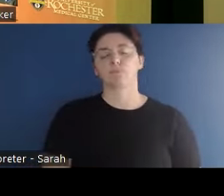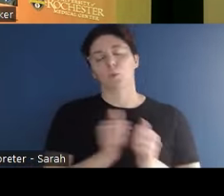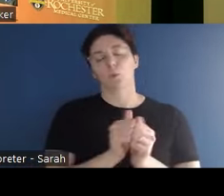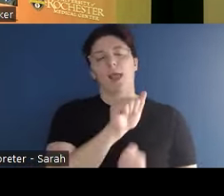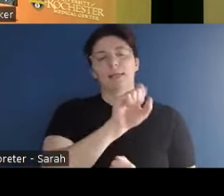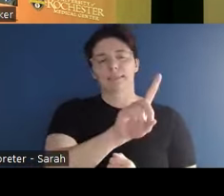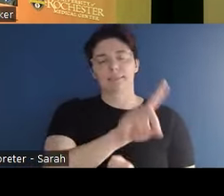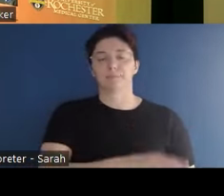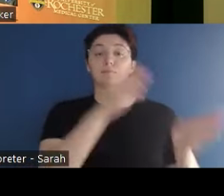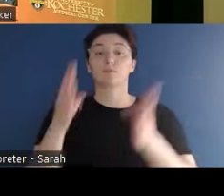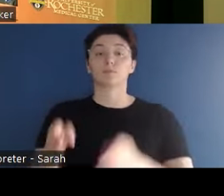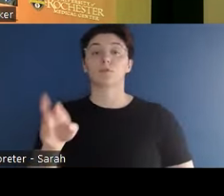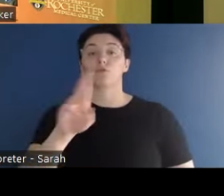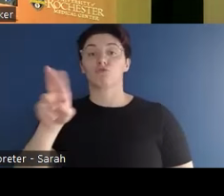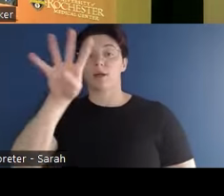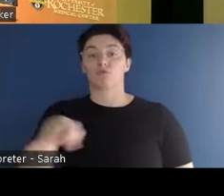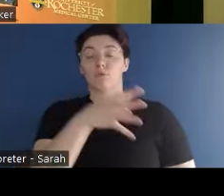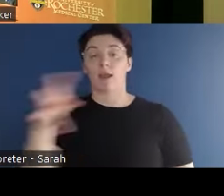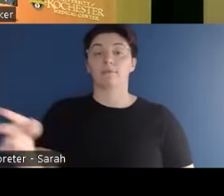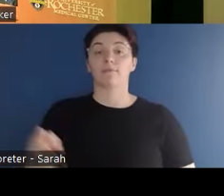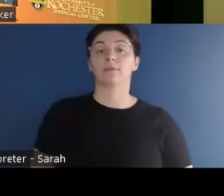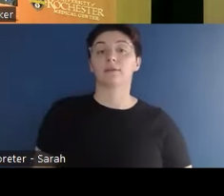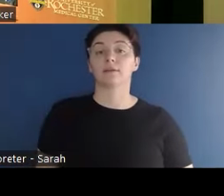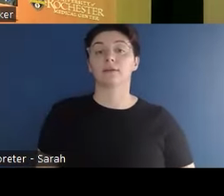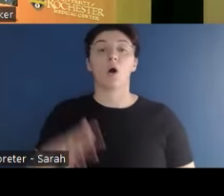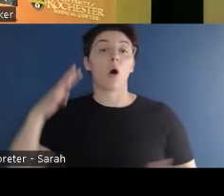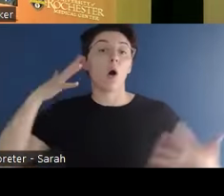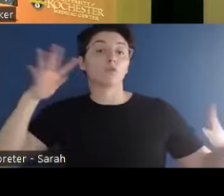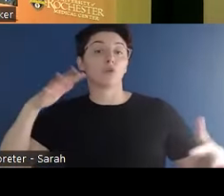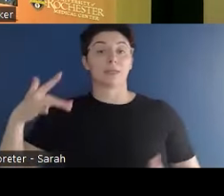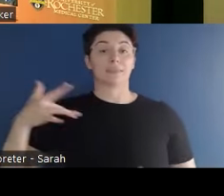you can see that child report of auditory sensory symptoms was significantly related